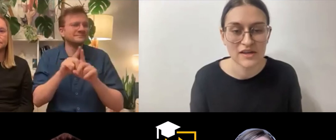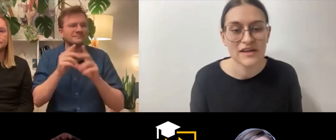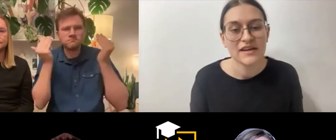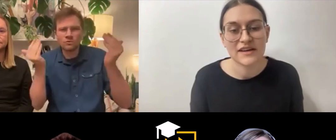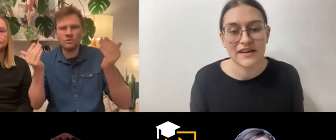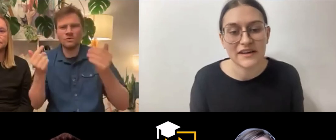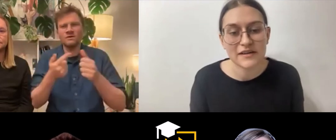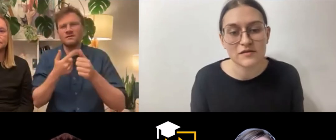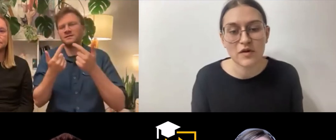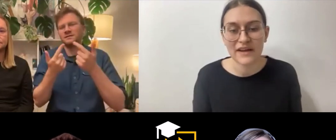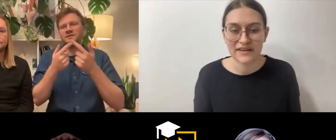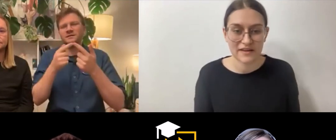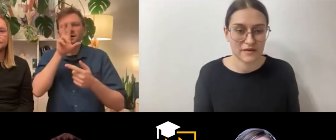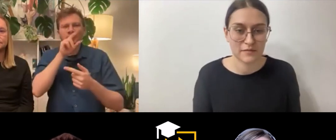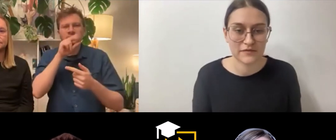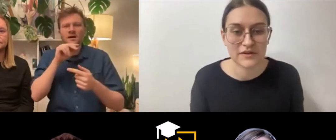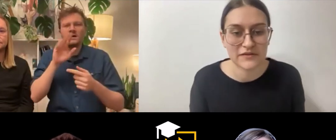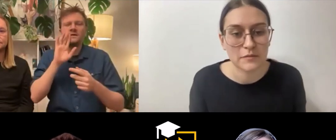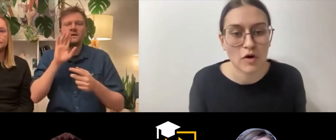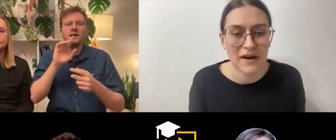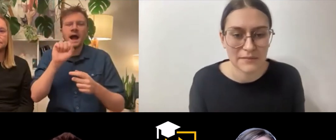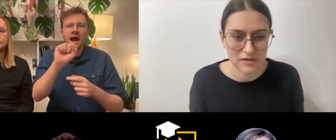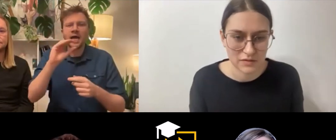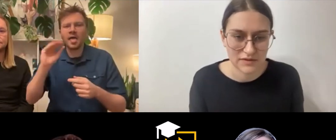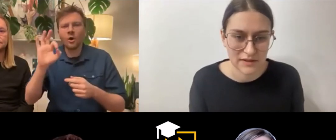Hearing in them was very difficult.